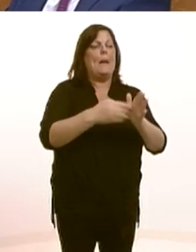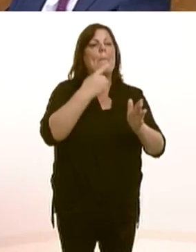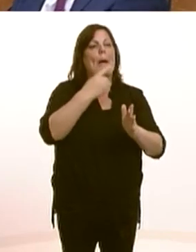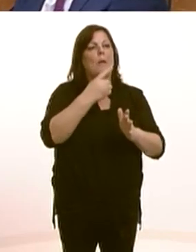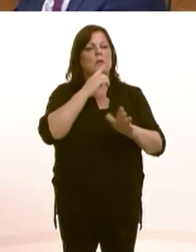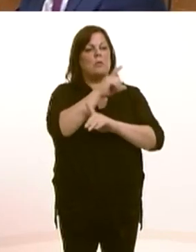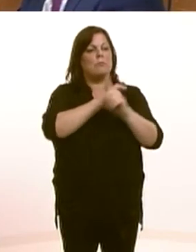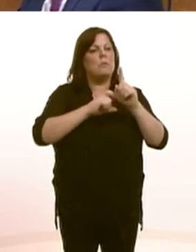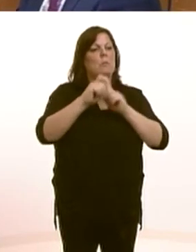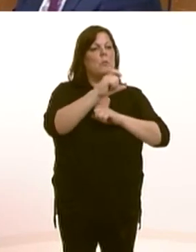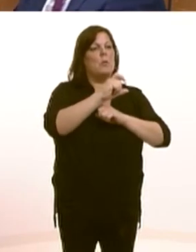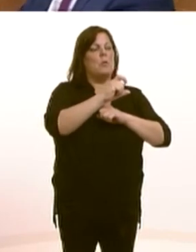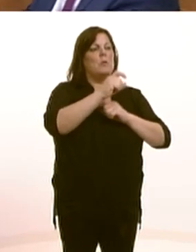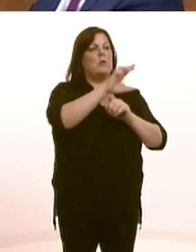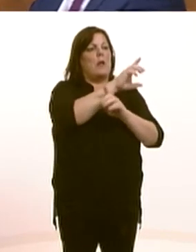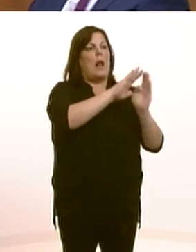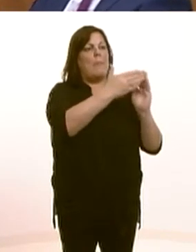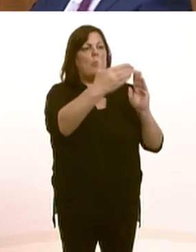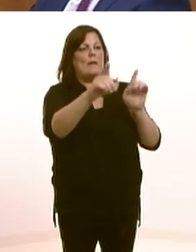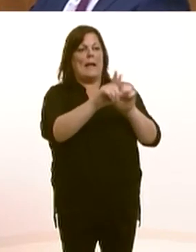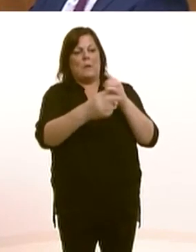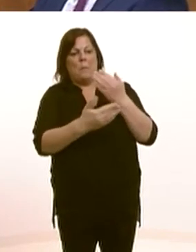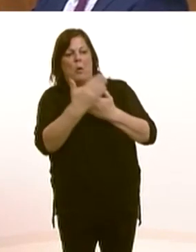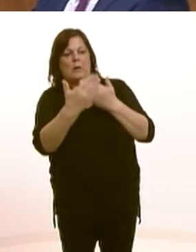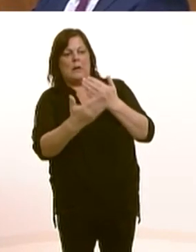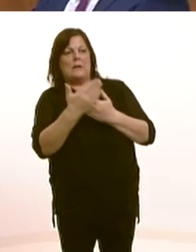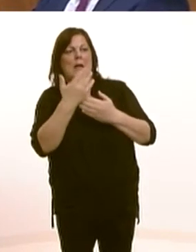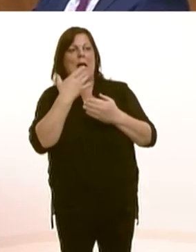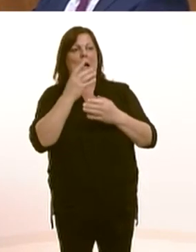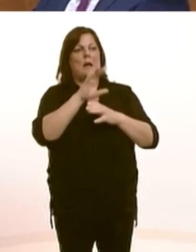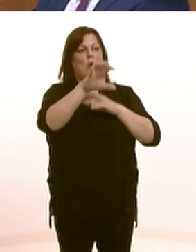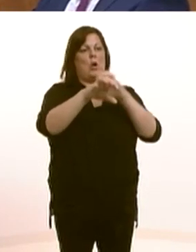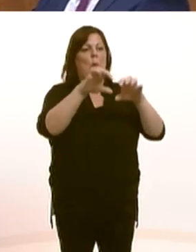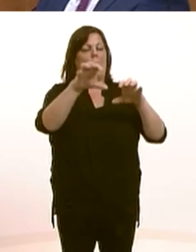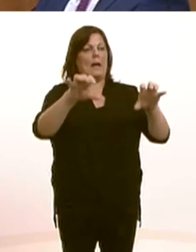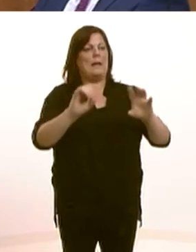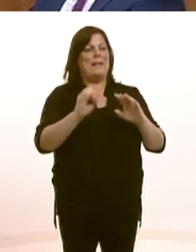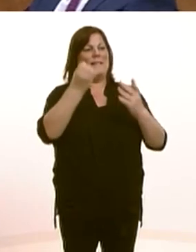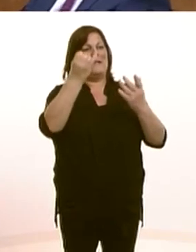including £1 million to modernise and co-locate six libraries in the course of this financial year.